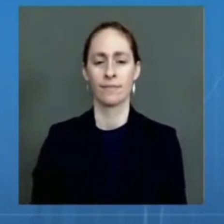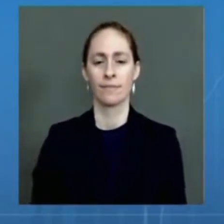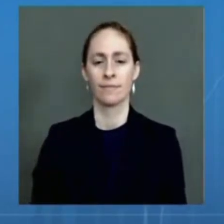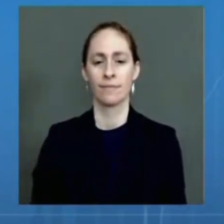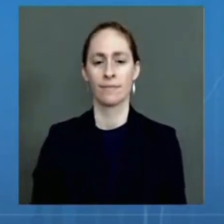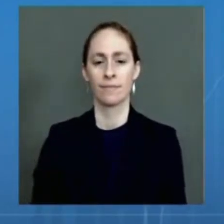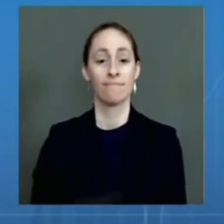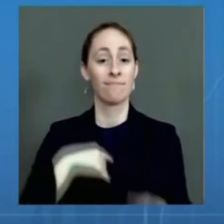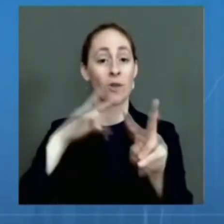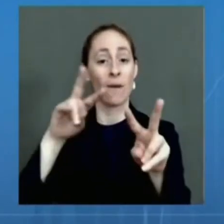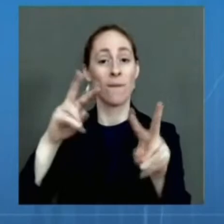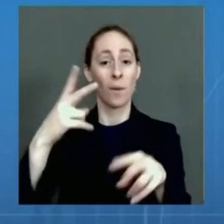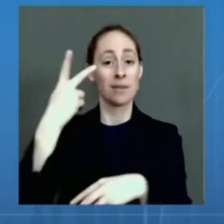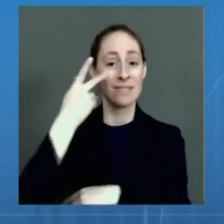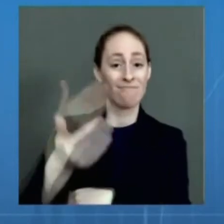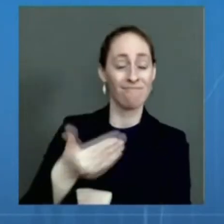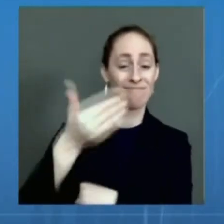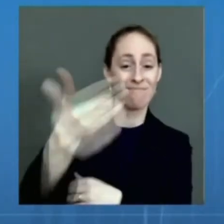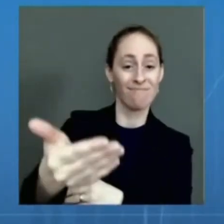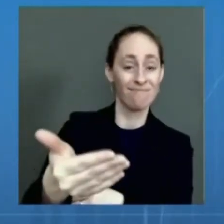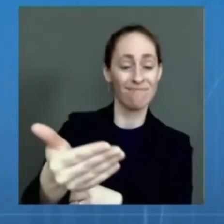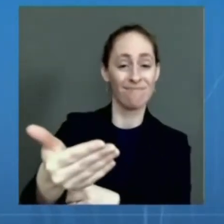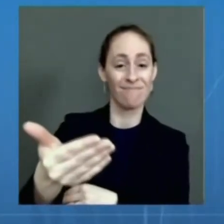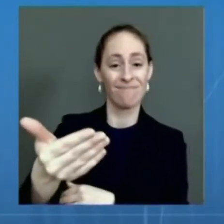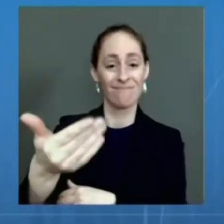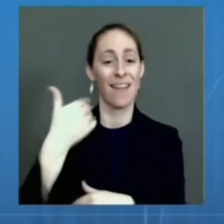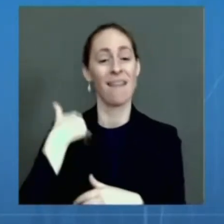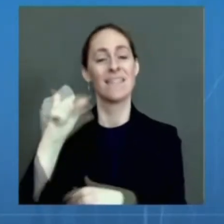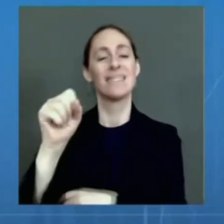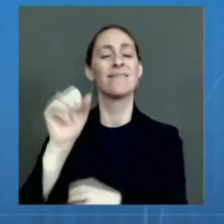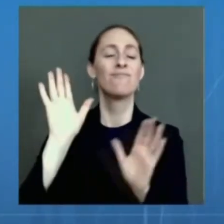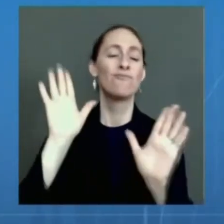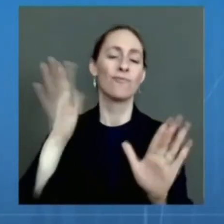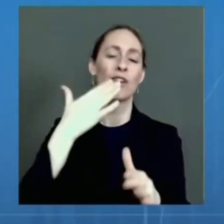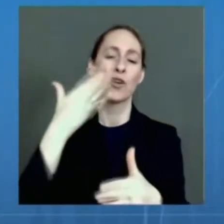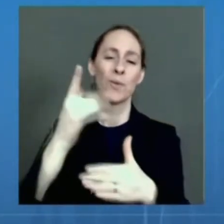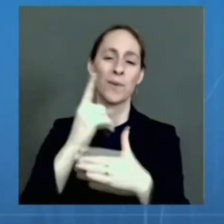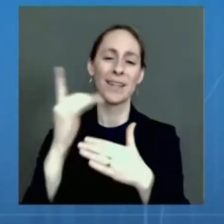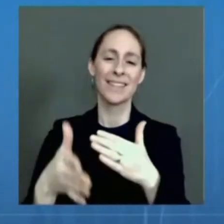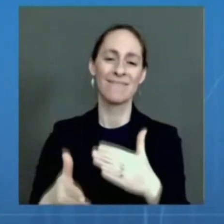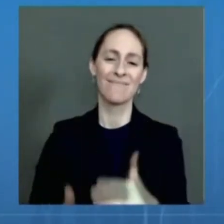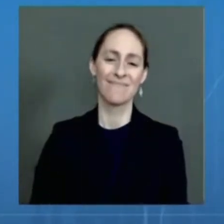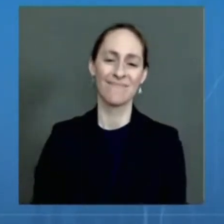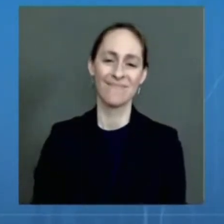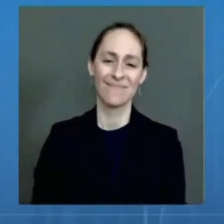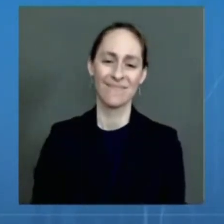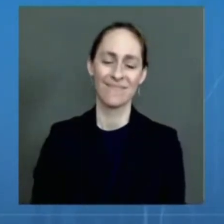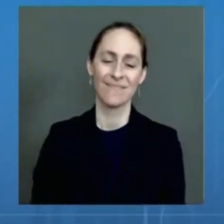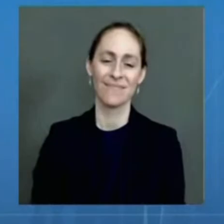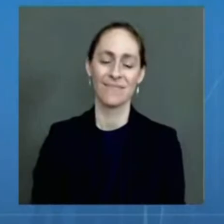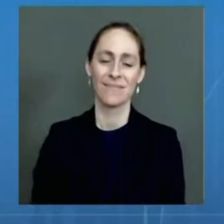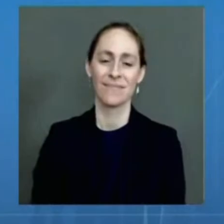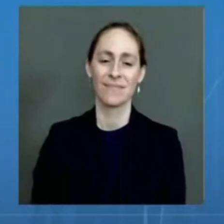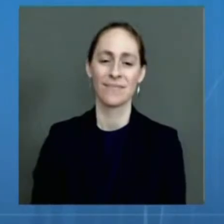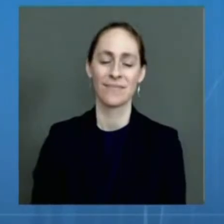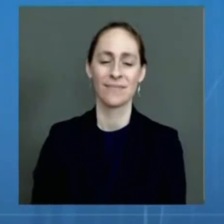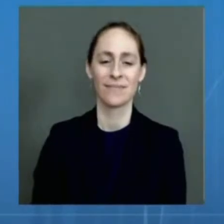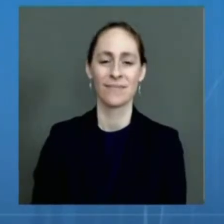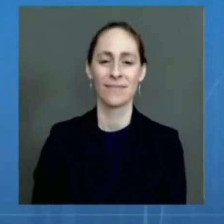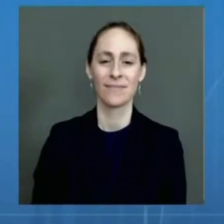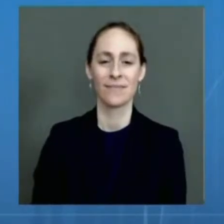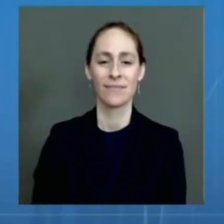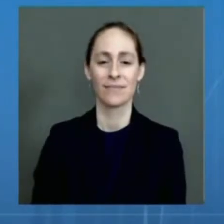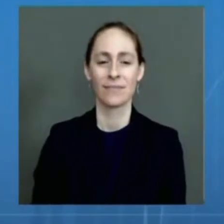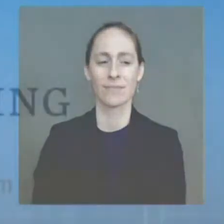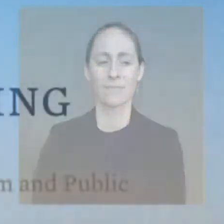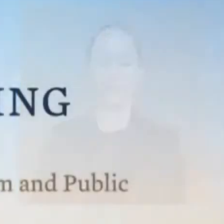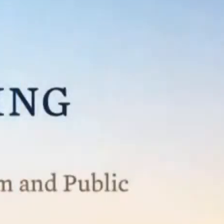NEXT WEEK BUT HOPE EVERYBODY